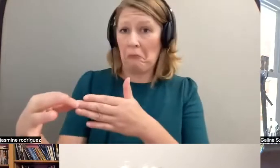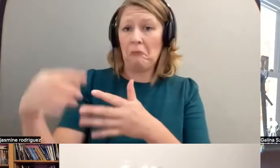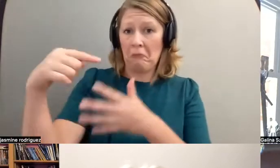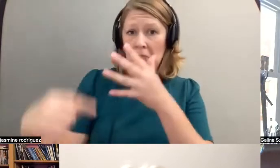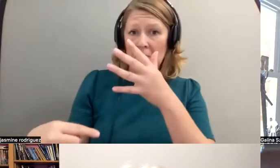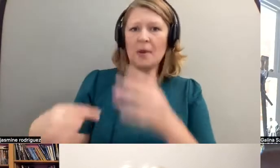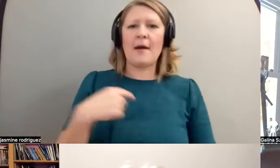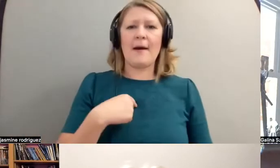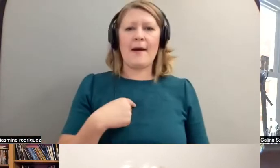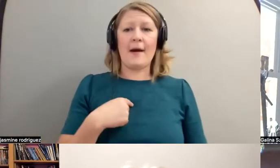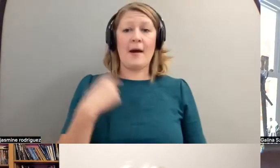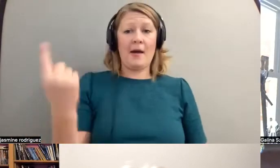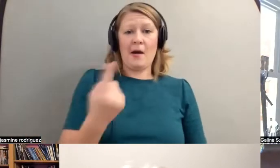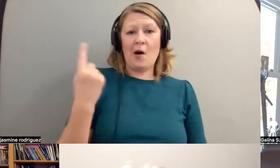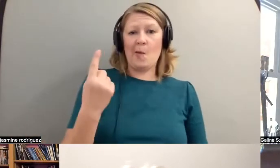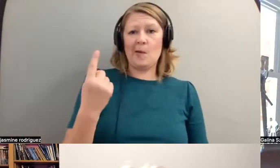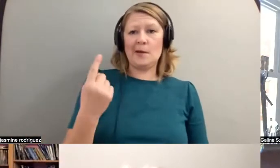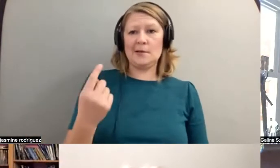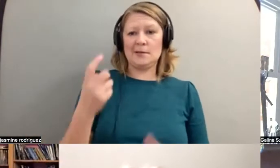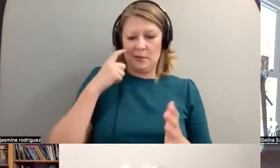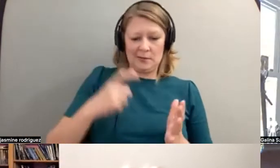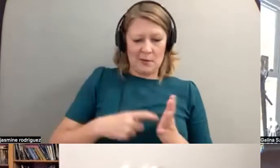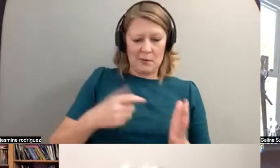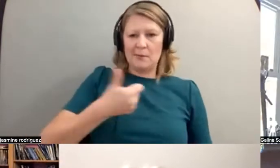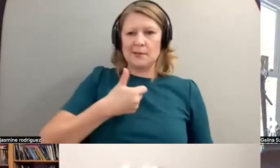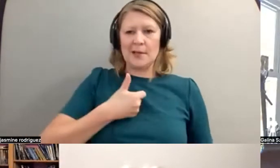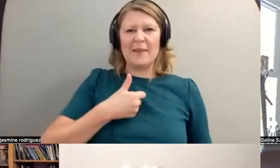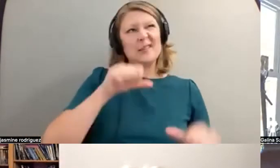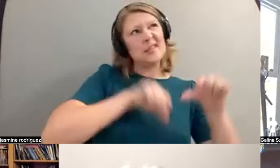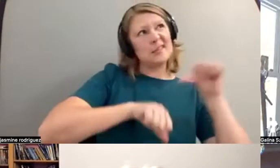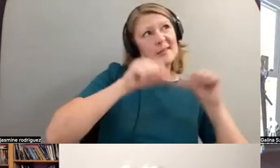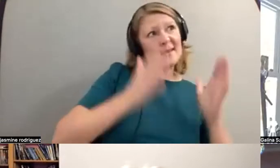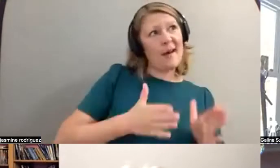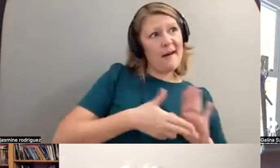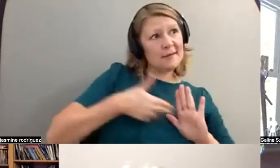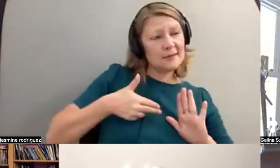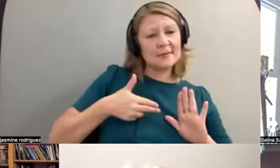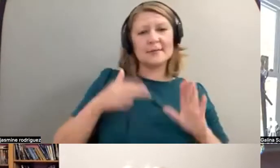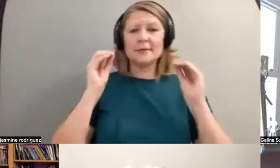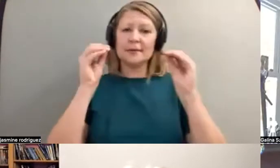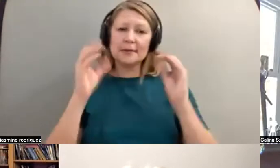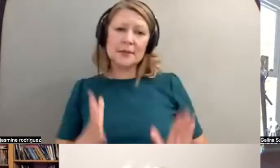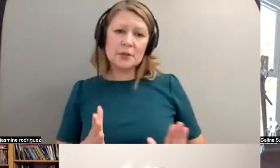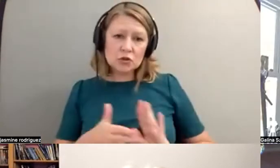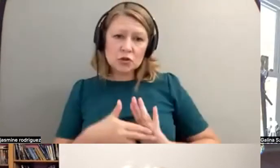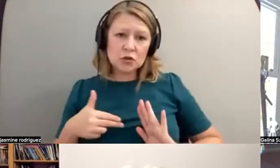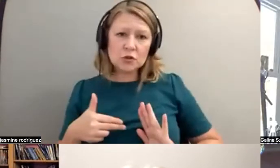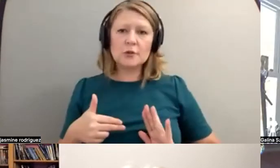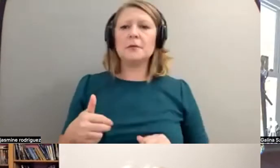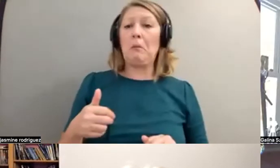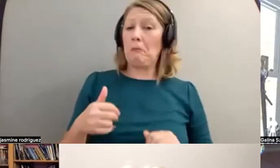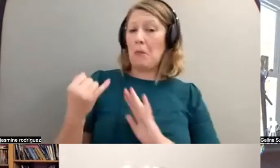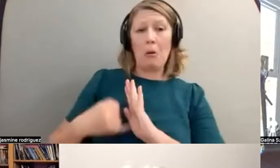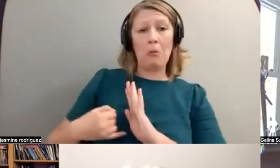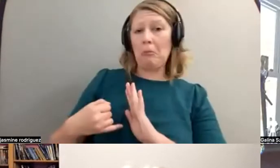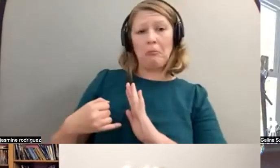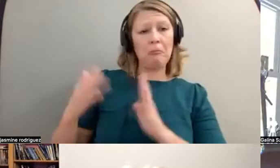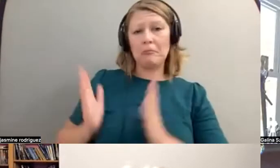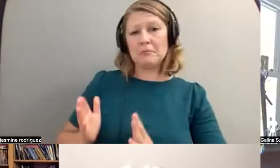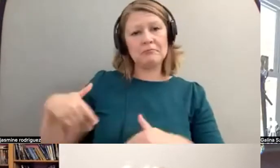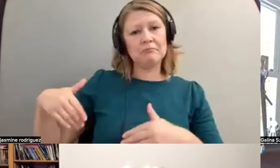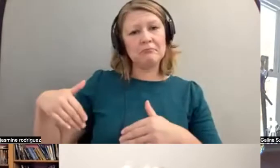biochemist by education, a teacher. And I think that the two profound shifts in